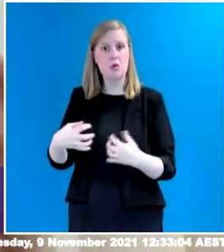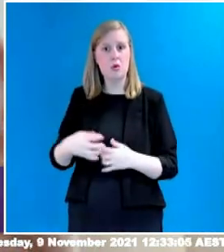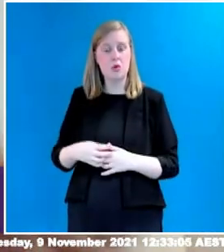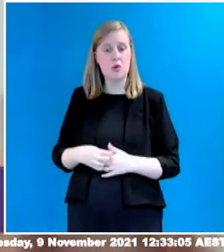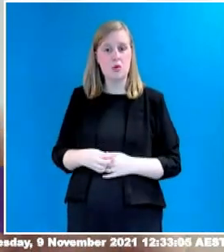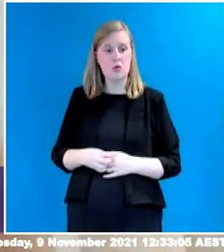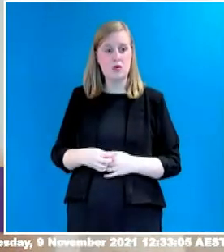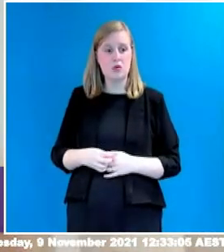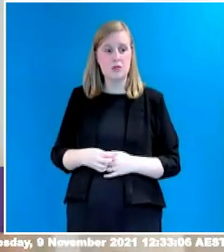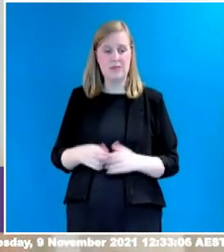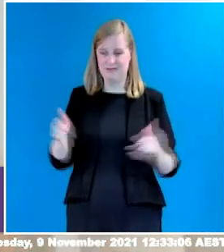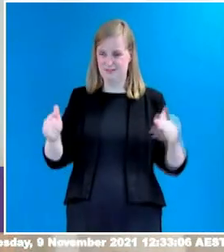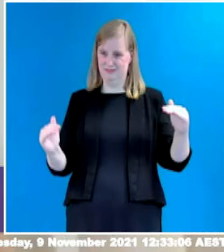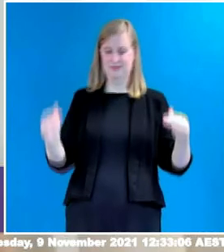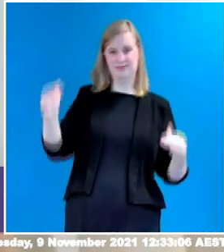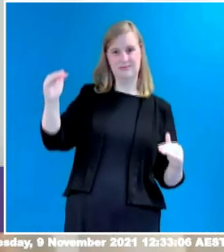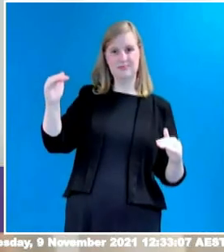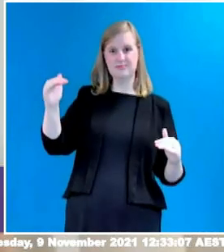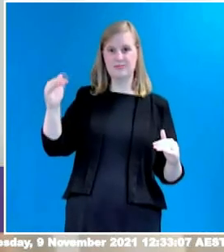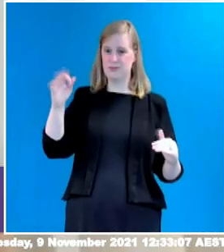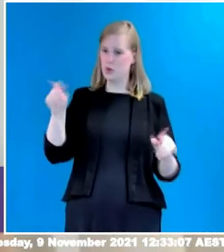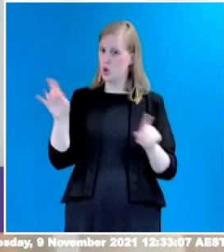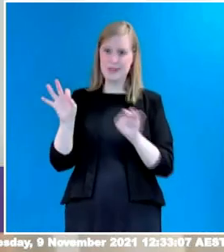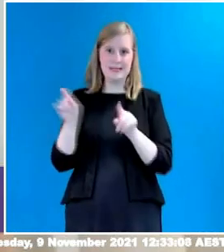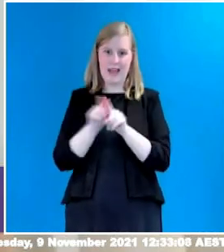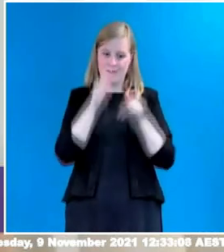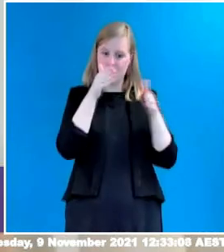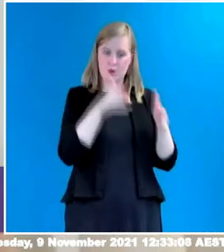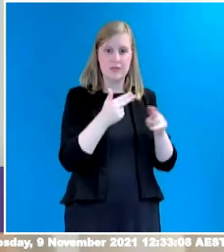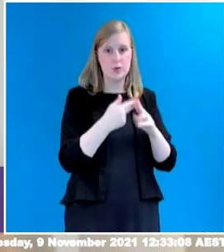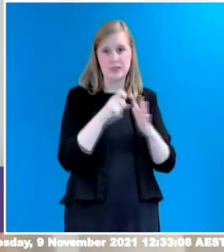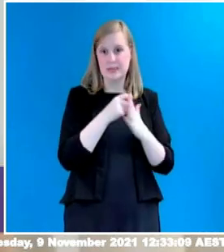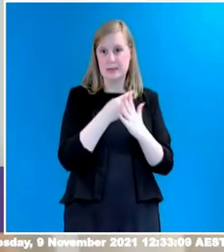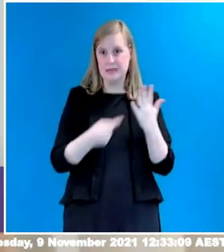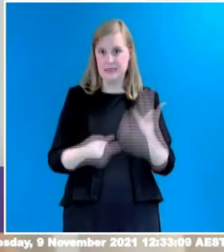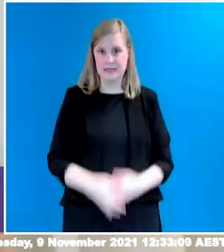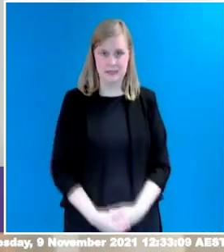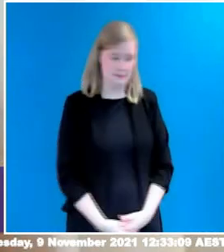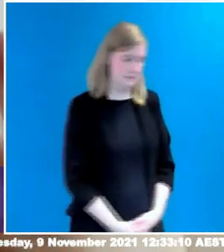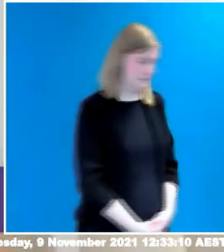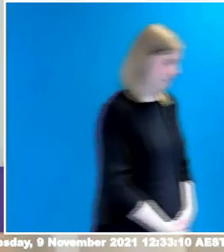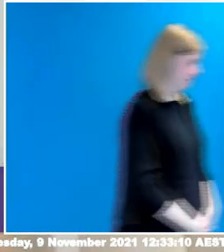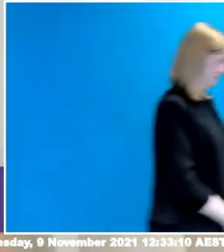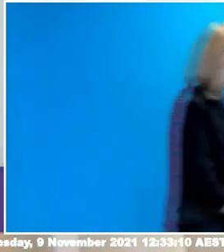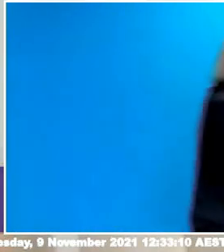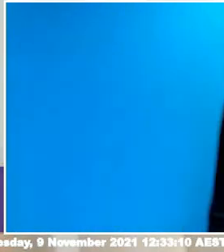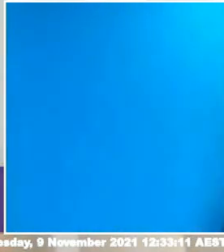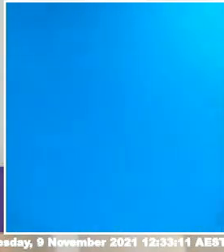I recall my Westpac Fellowship year was the year that Westpac also hit 50 per